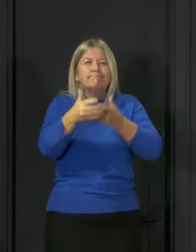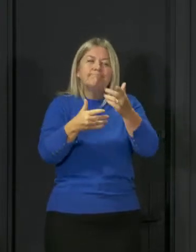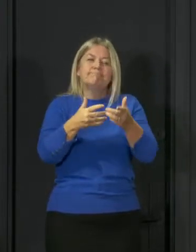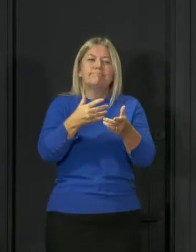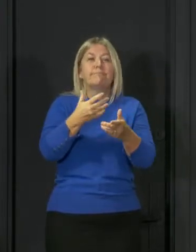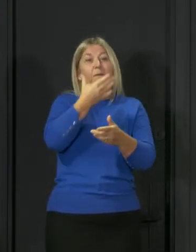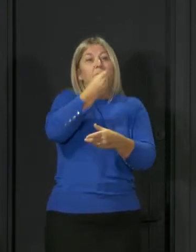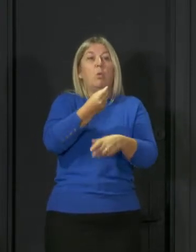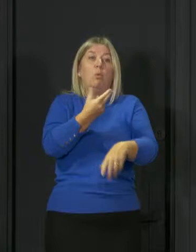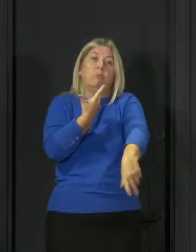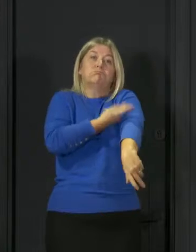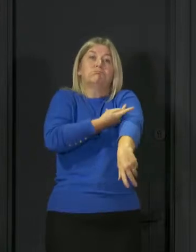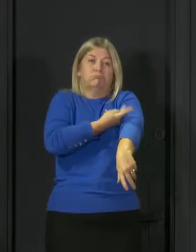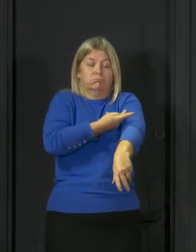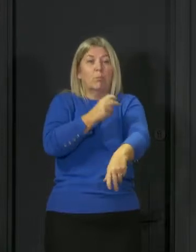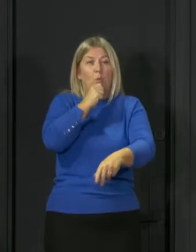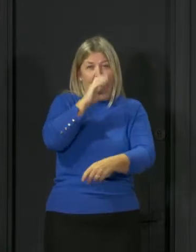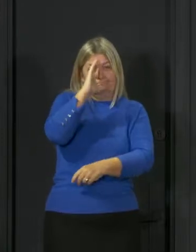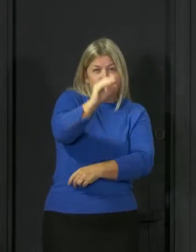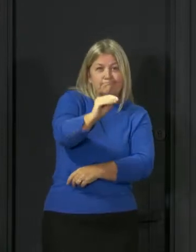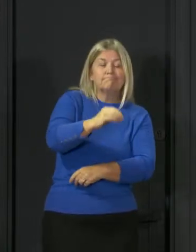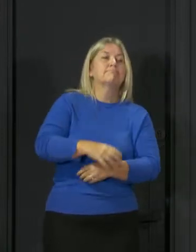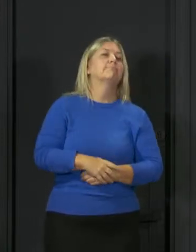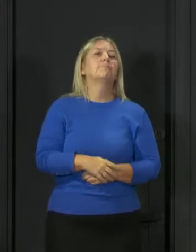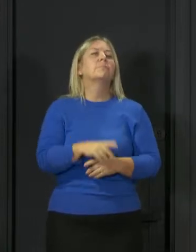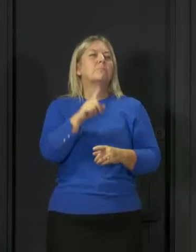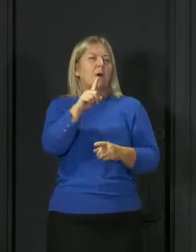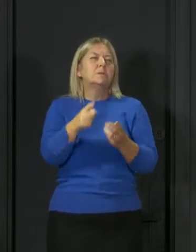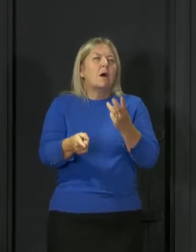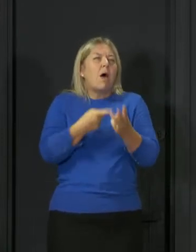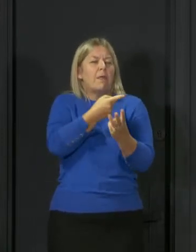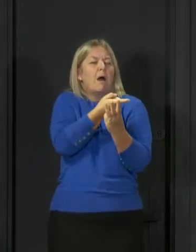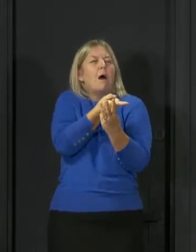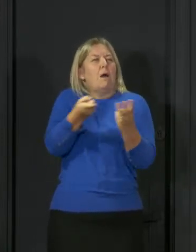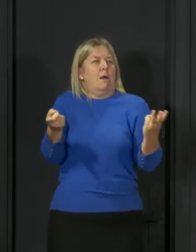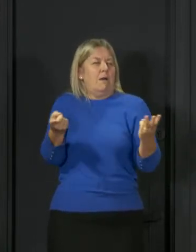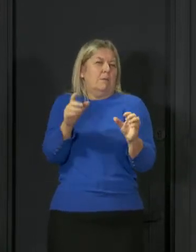Before that thought, there are a couple of brief updates I want to provide you with.